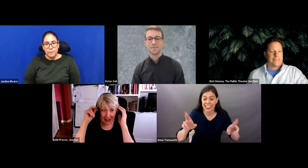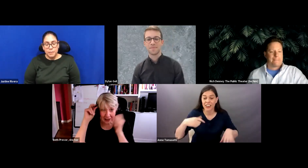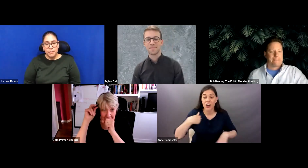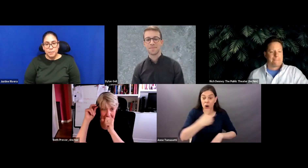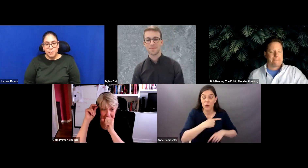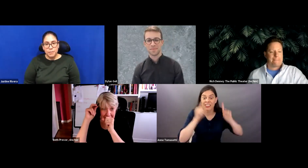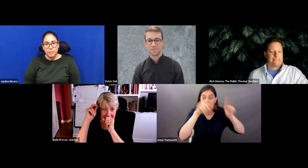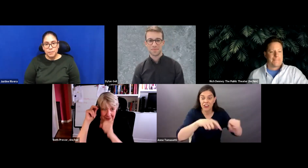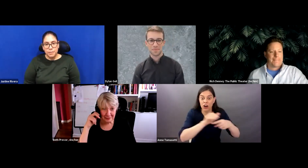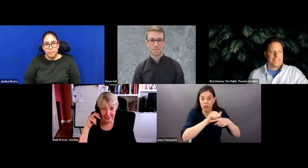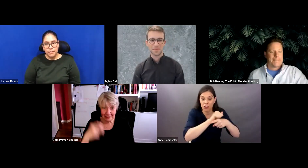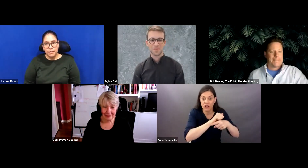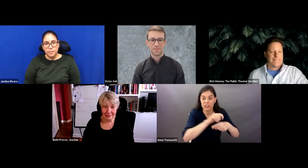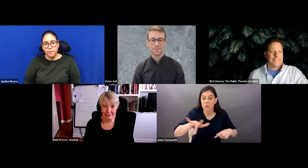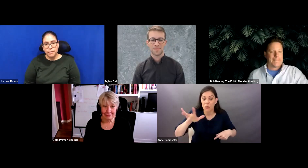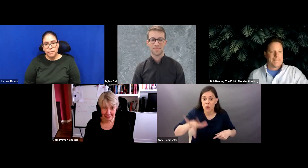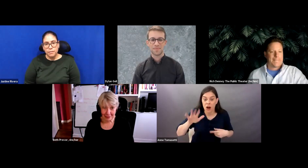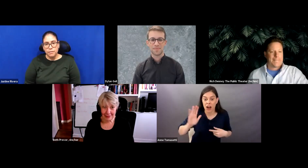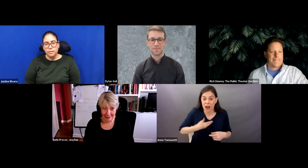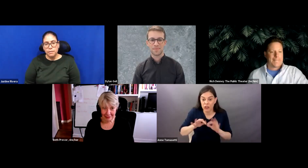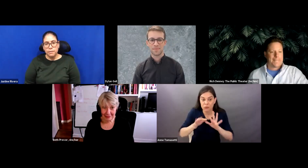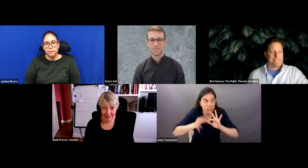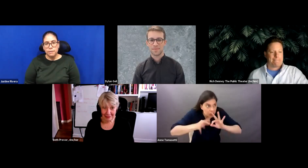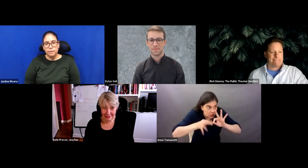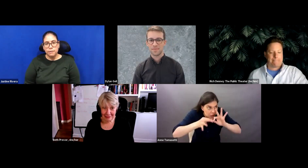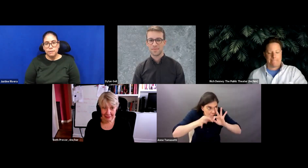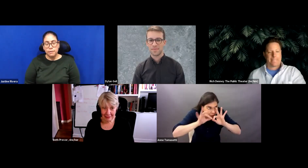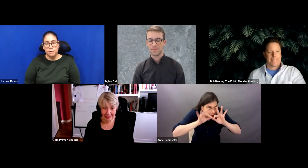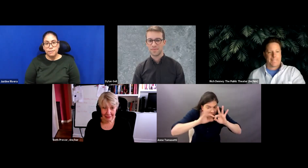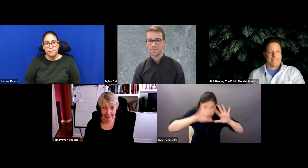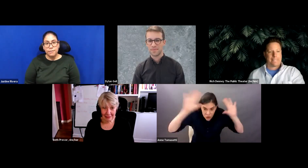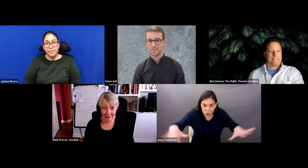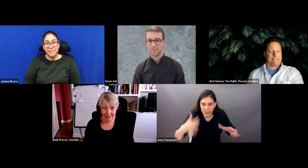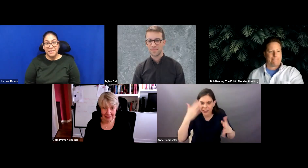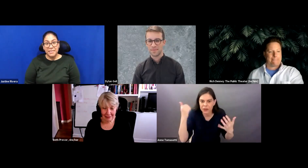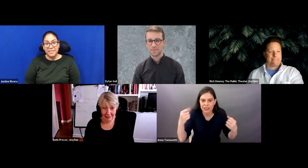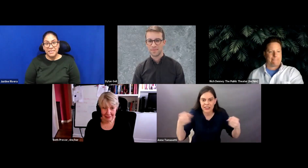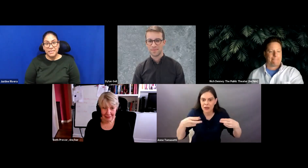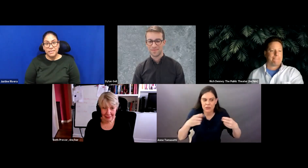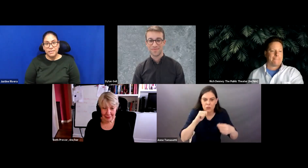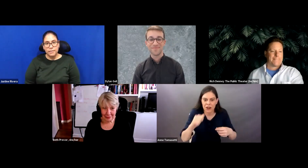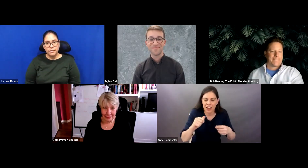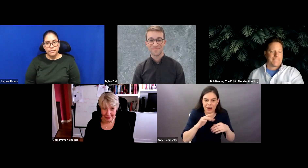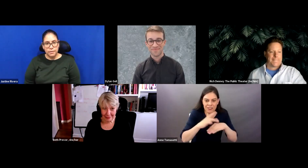captions weren't ready, and we were there for the dress rehearsal, and our poor interpreter had to interpret the